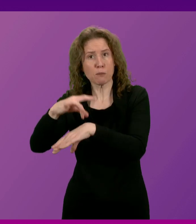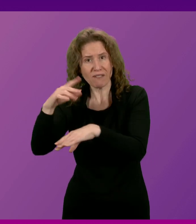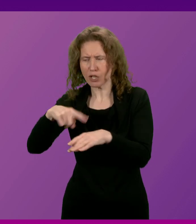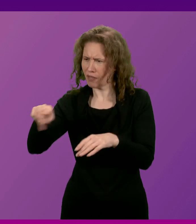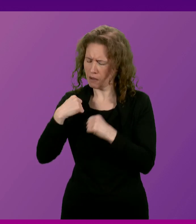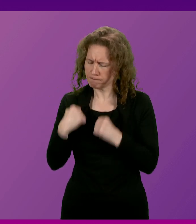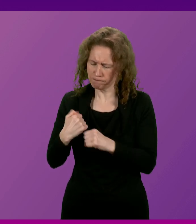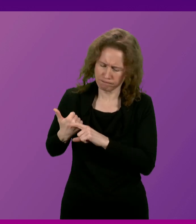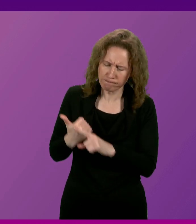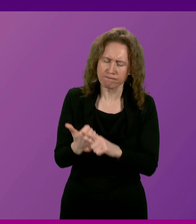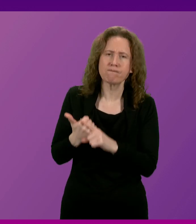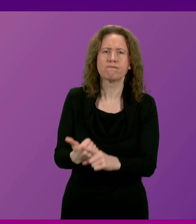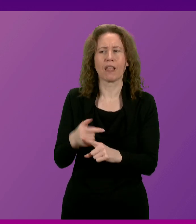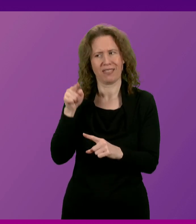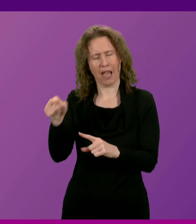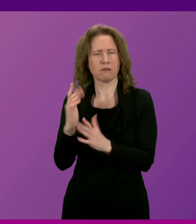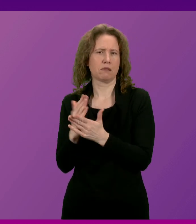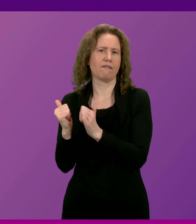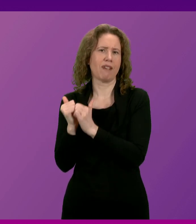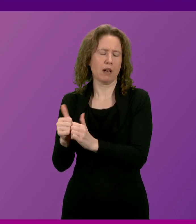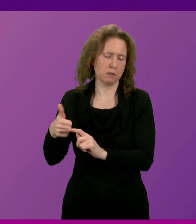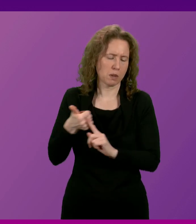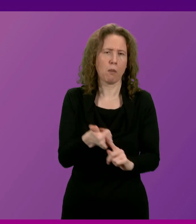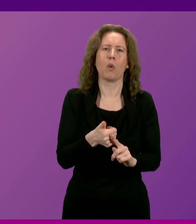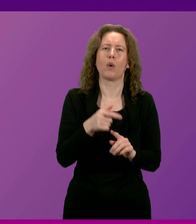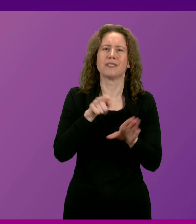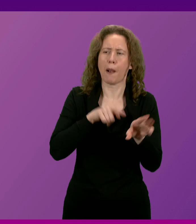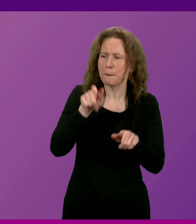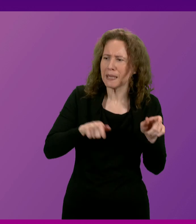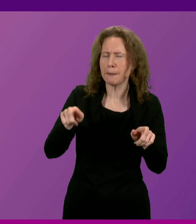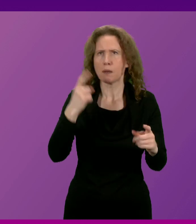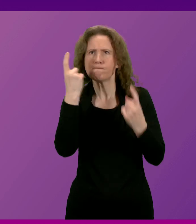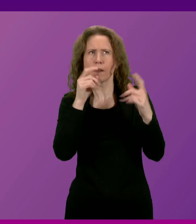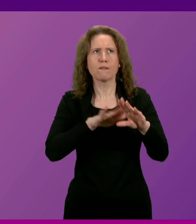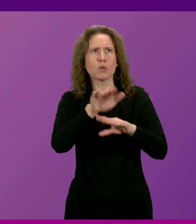support is invaluable to all those looking to make the right choices for their futures?